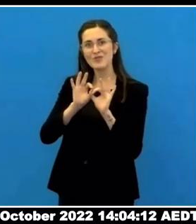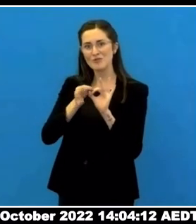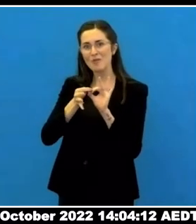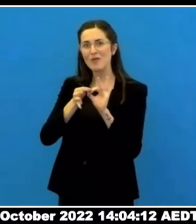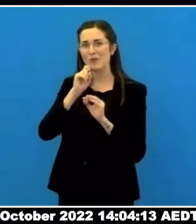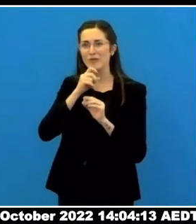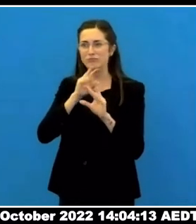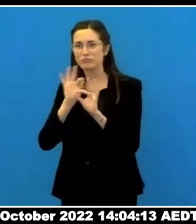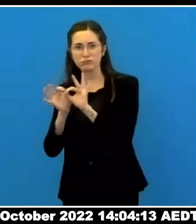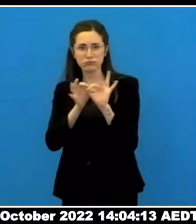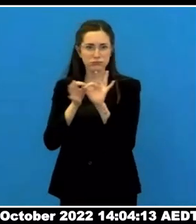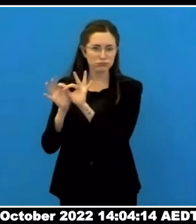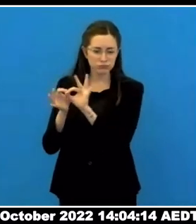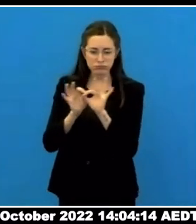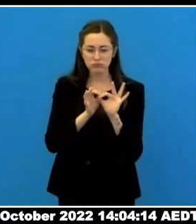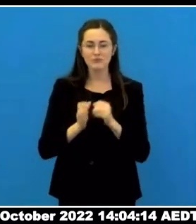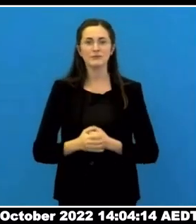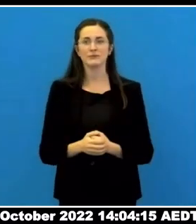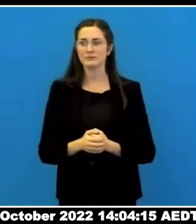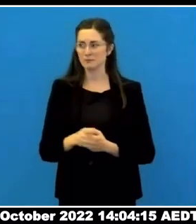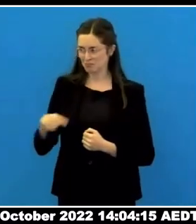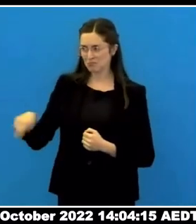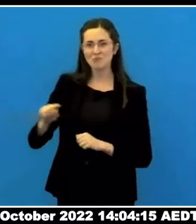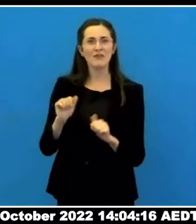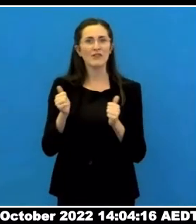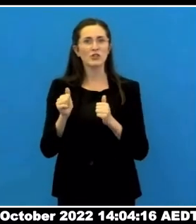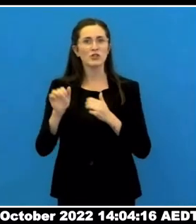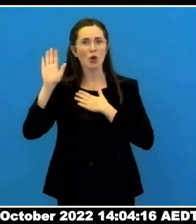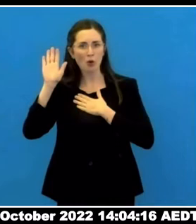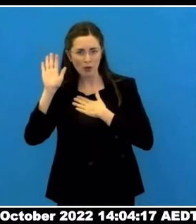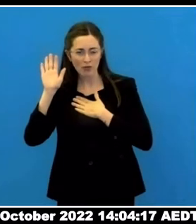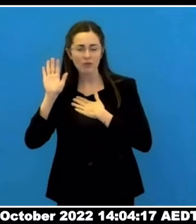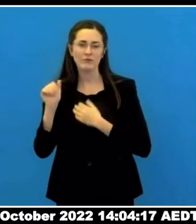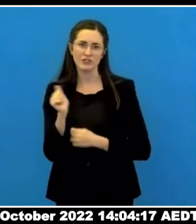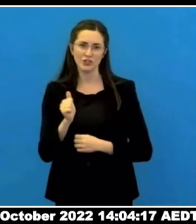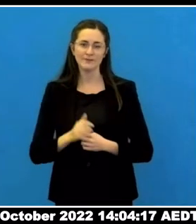So, everybody has taken their respective oaths and affirmation.